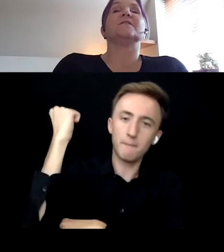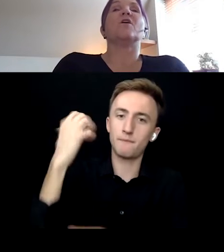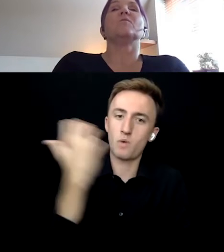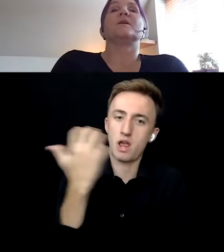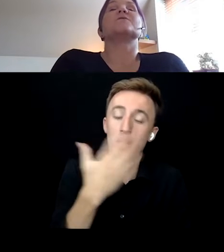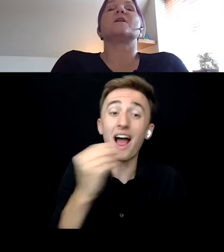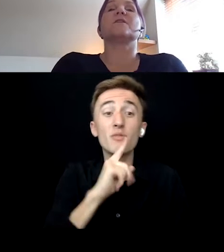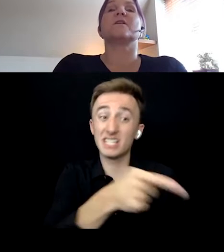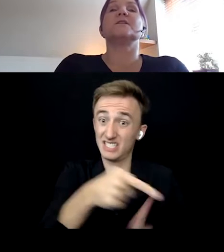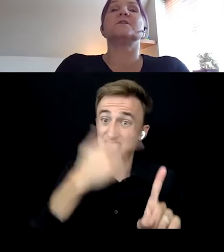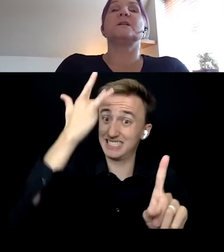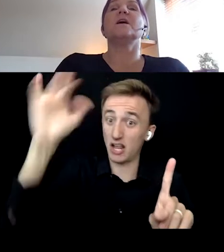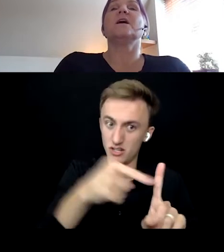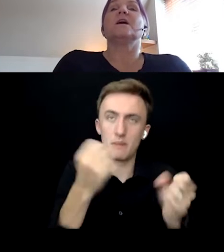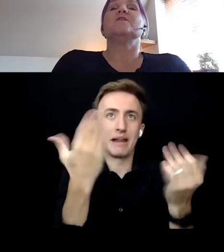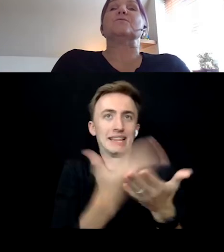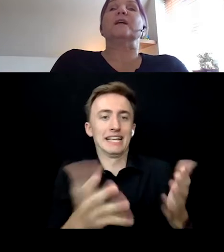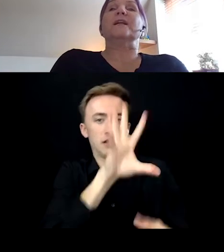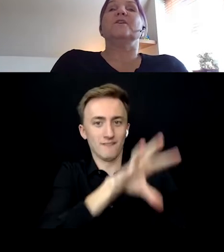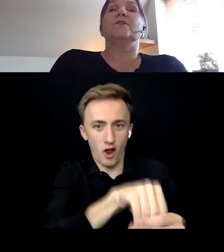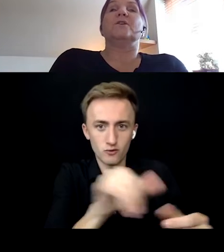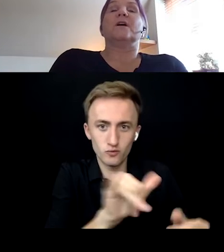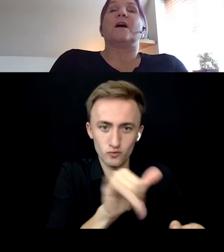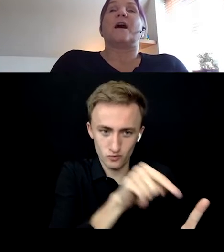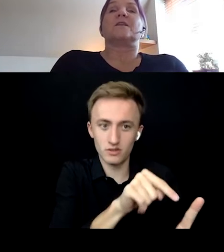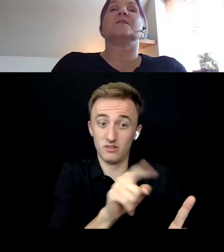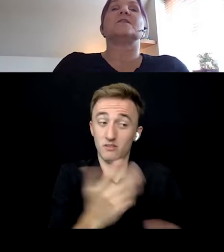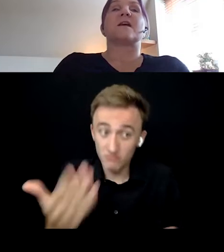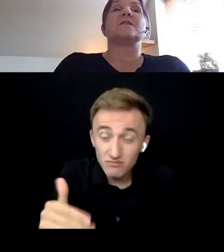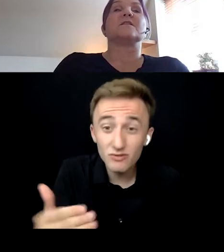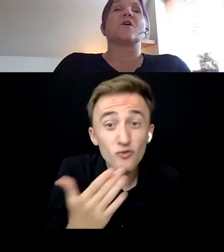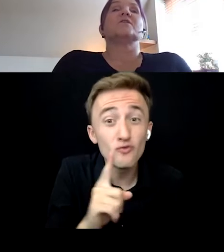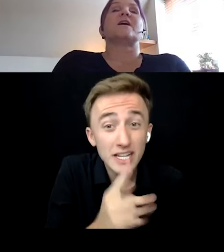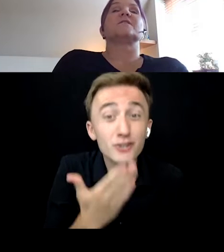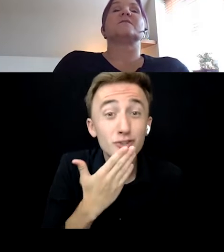there is a whole bunch of stuff that goes into it. It's really good at understanding the context of